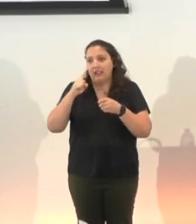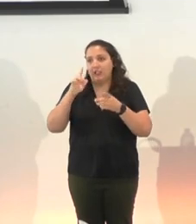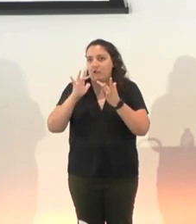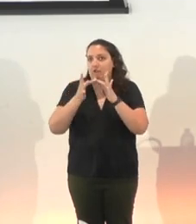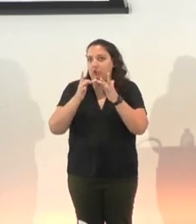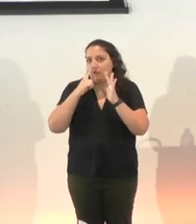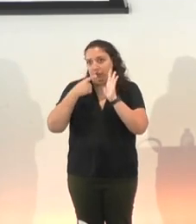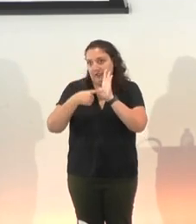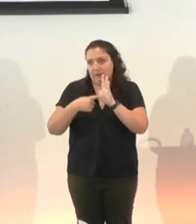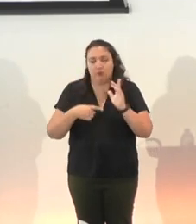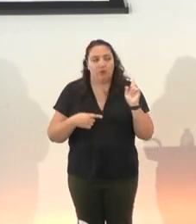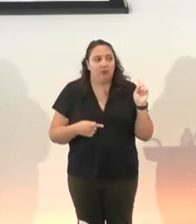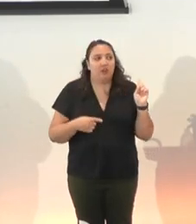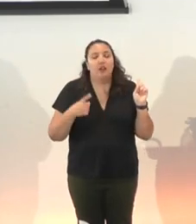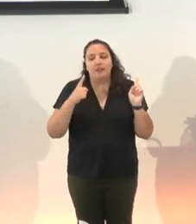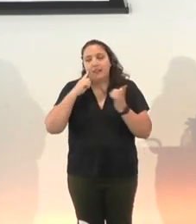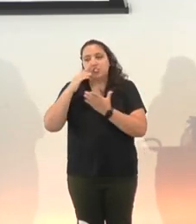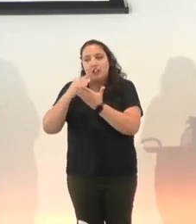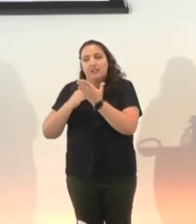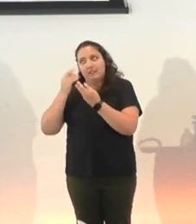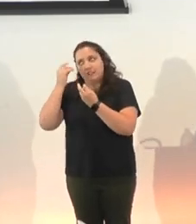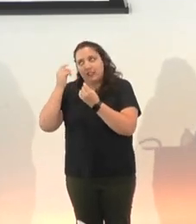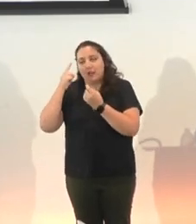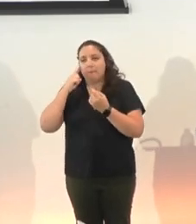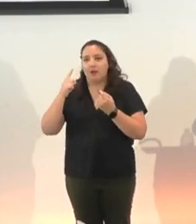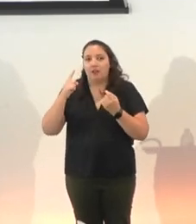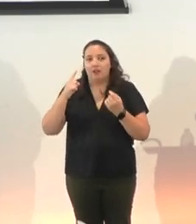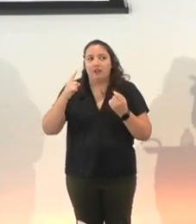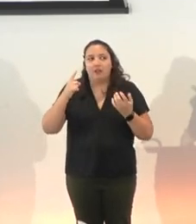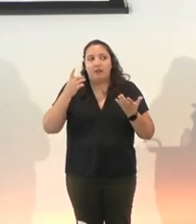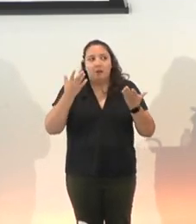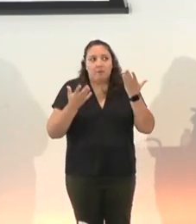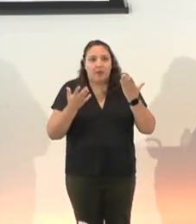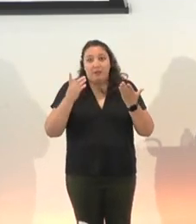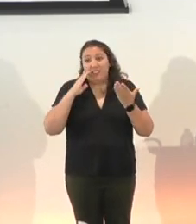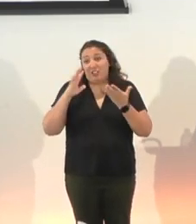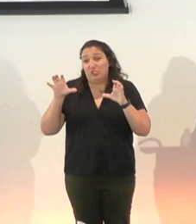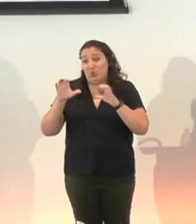about but generally it would be asynchronous so people would do things independently but